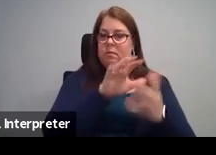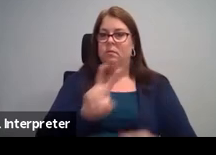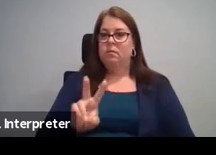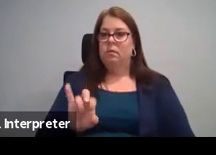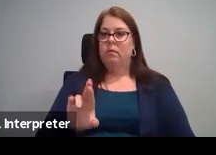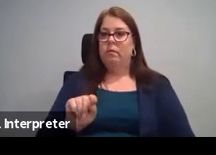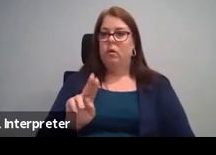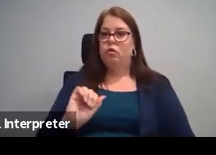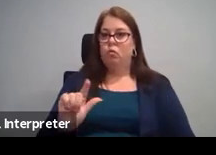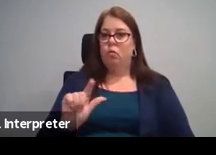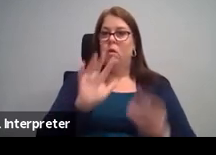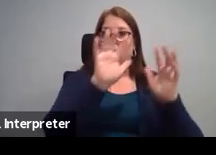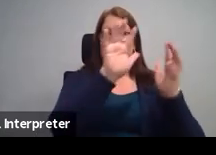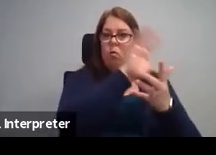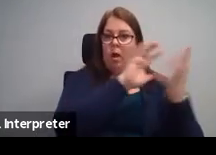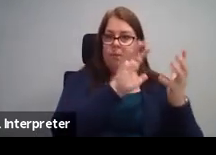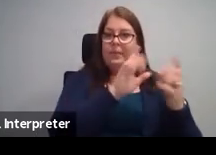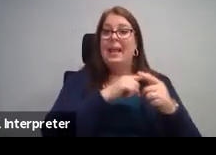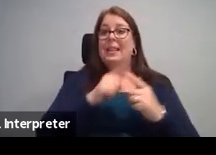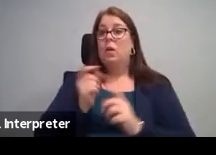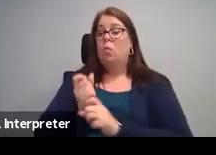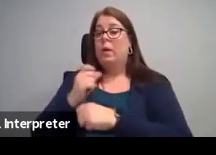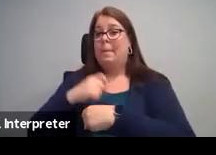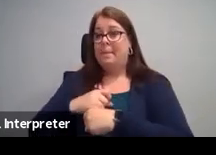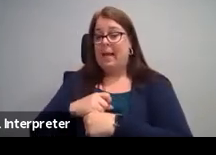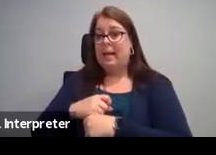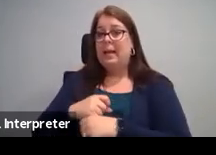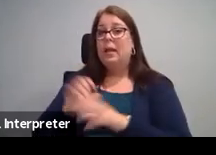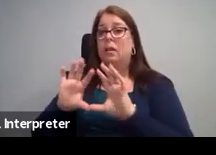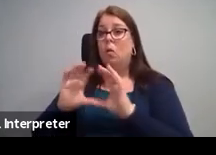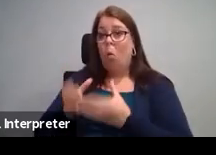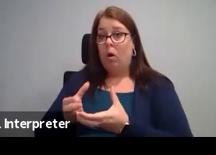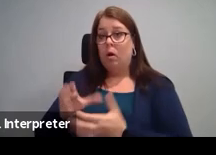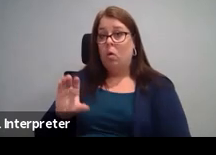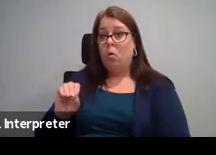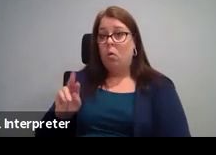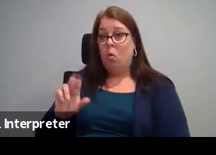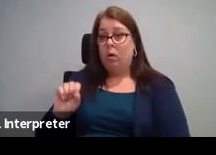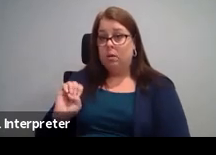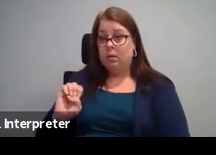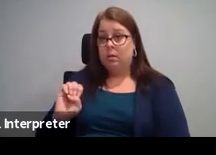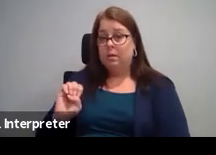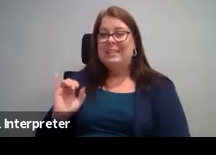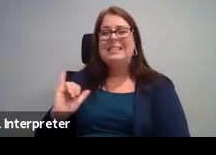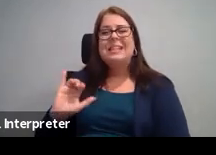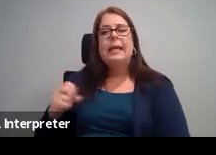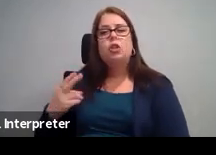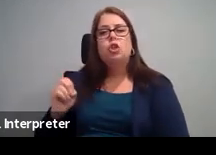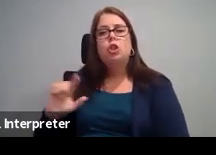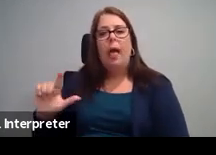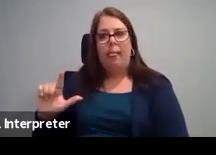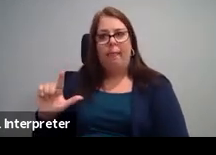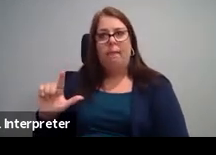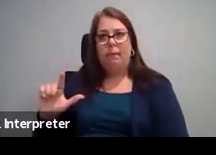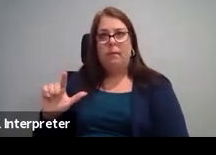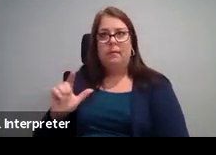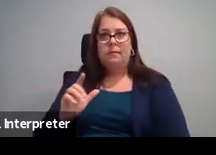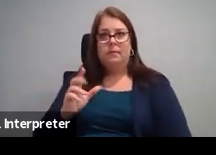Laurie Arnold: Separately. It's like a shell and then the content gets pulled out of the cloud into the shell so that shell exists and you can keep adding to that shell so